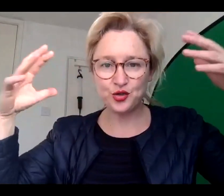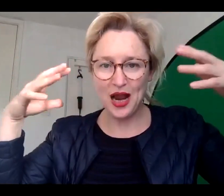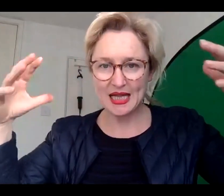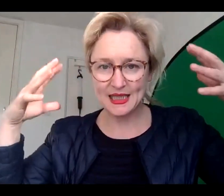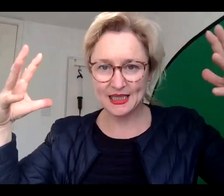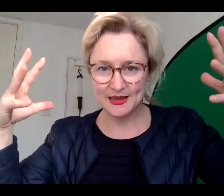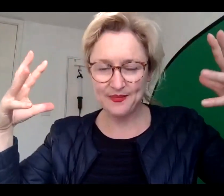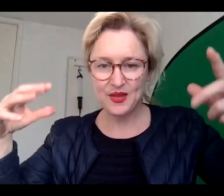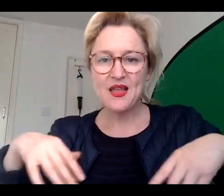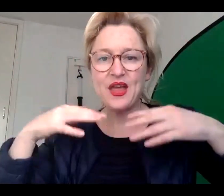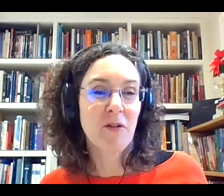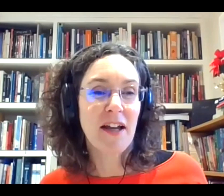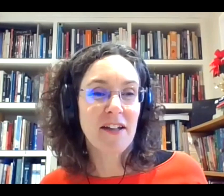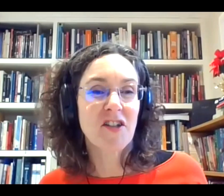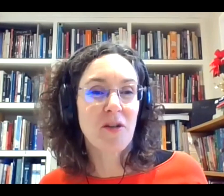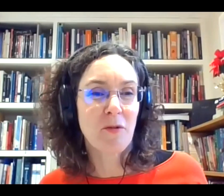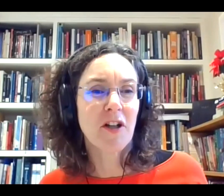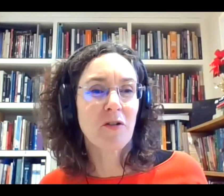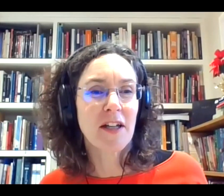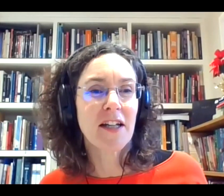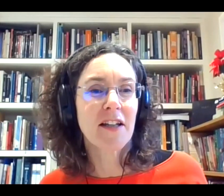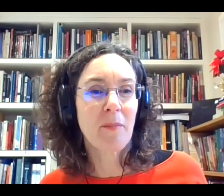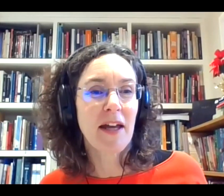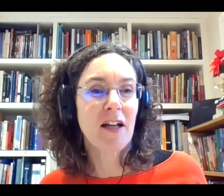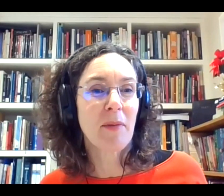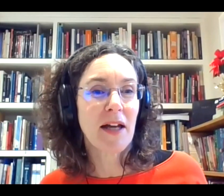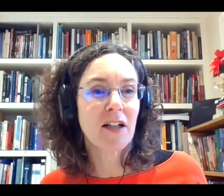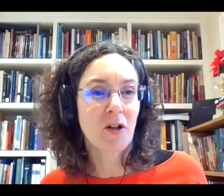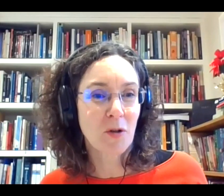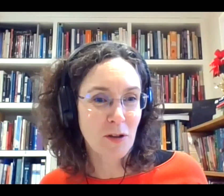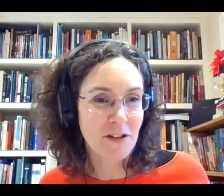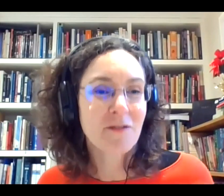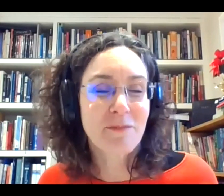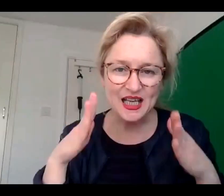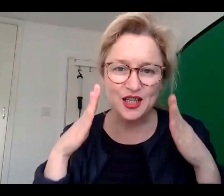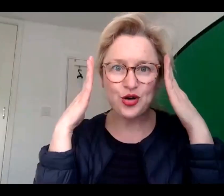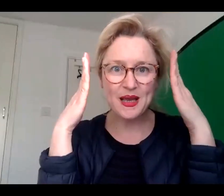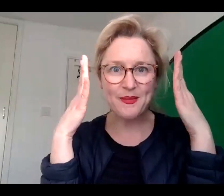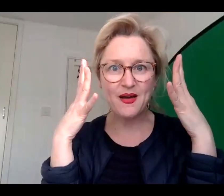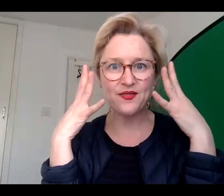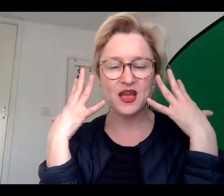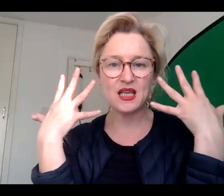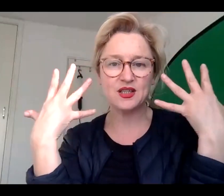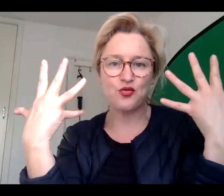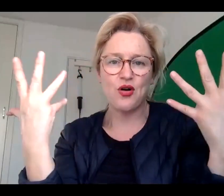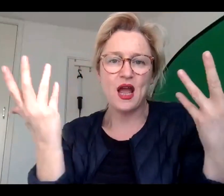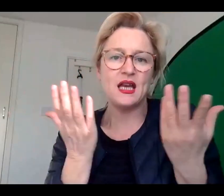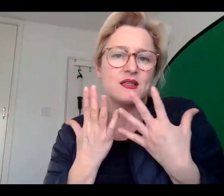dress. Úna: the flaming red and the shimmering green and the pale, pale gold. Amanda: dreaming of these great,